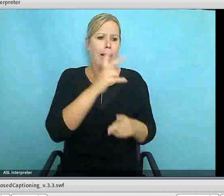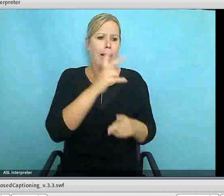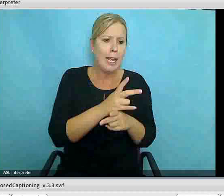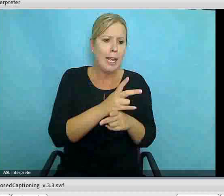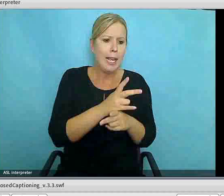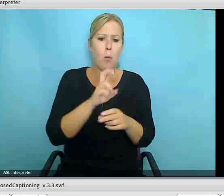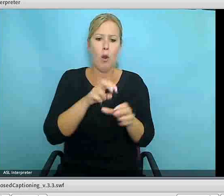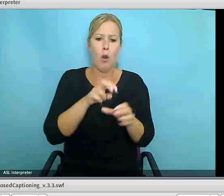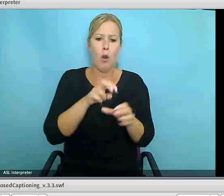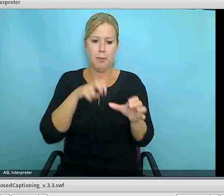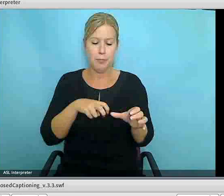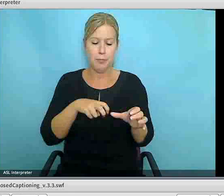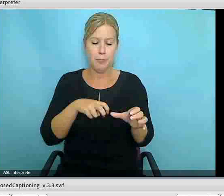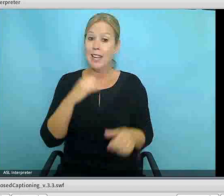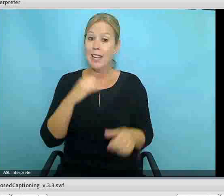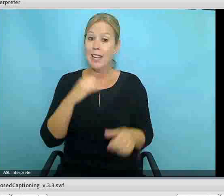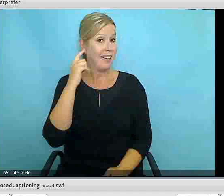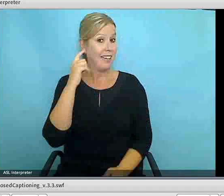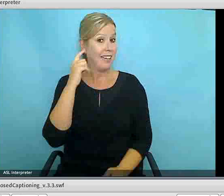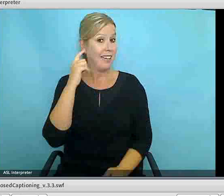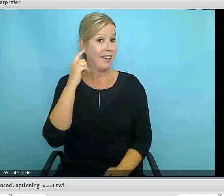Thank you.